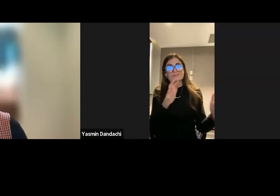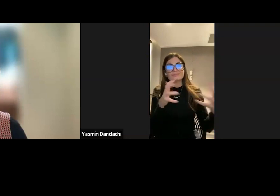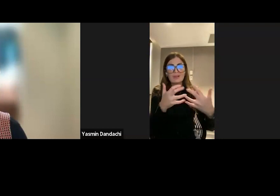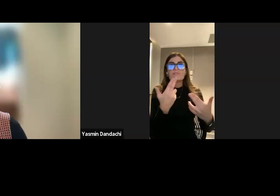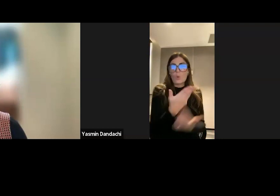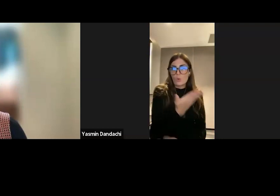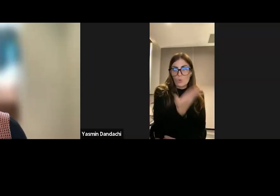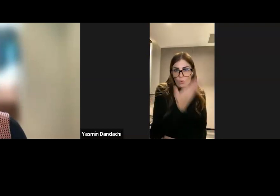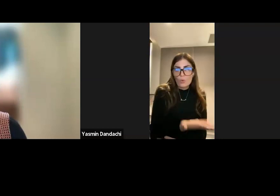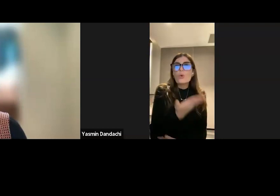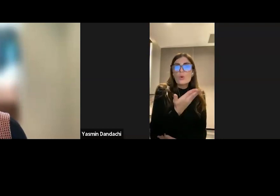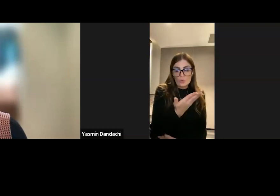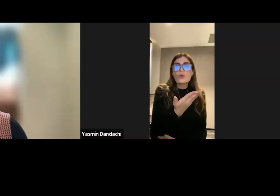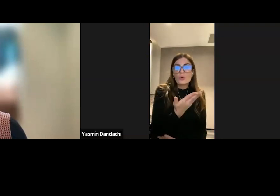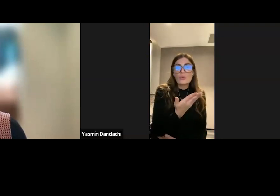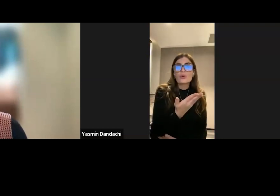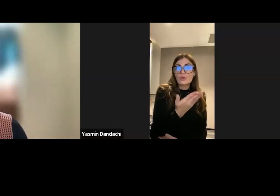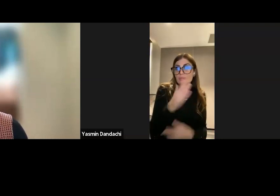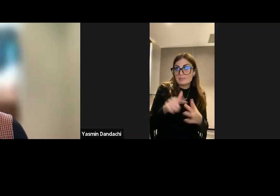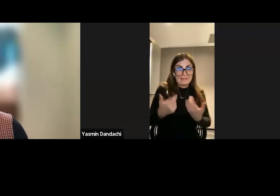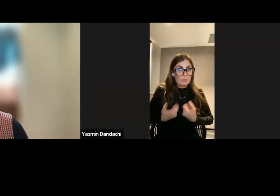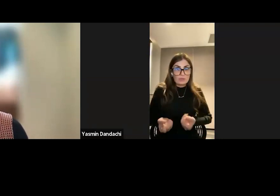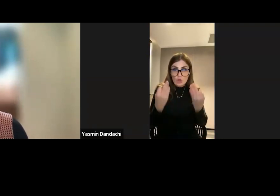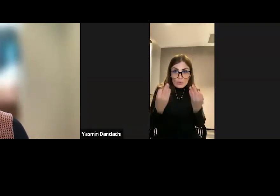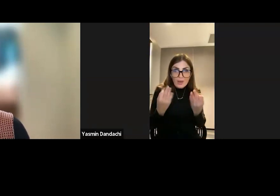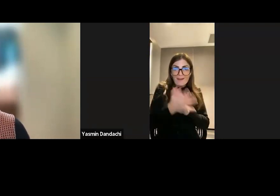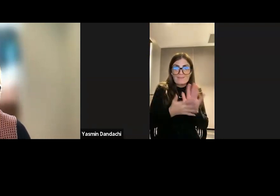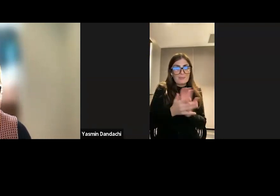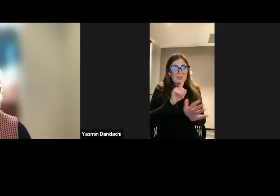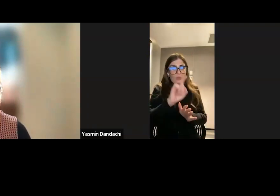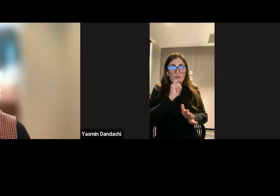And unless we do, we are shutting out large sections